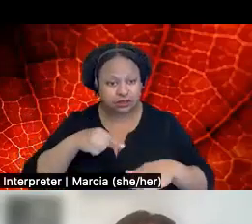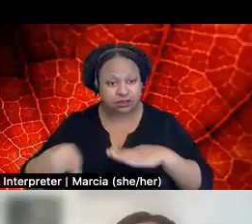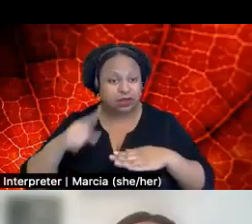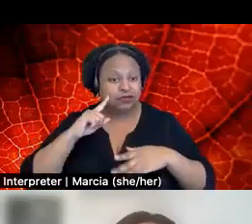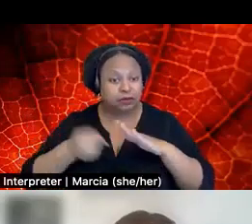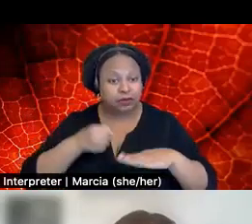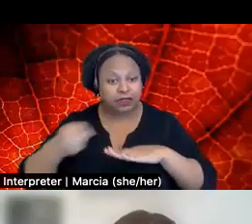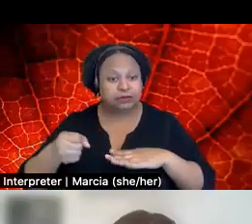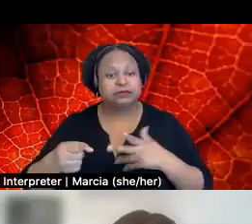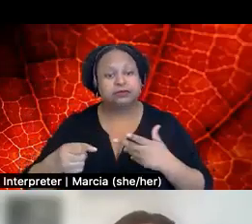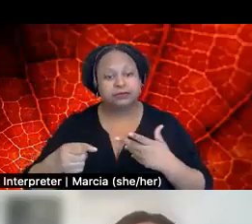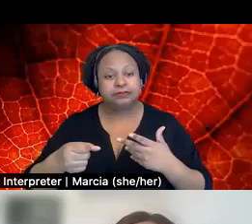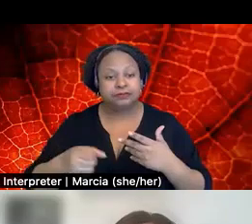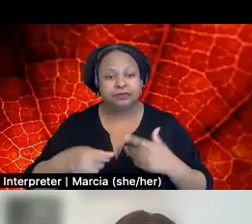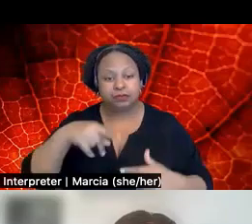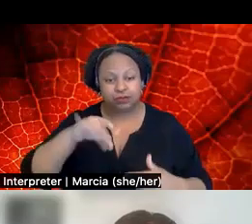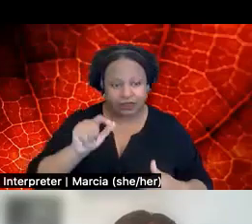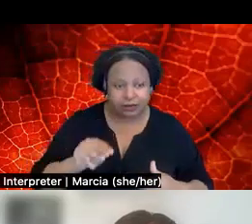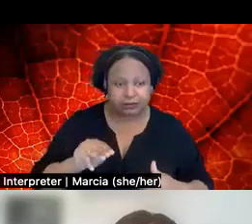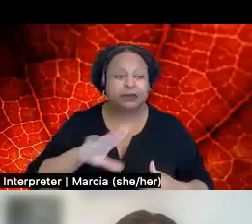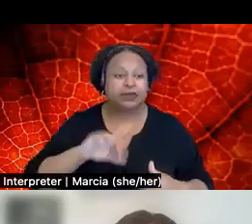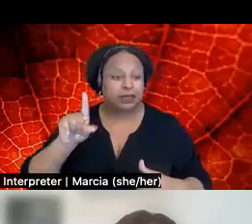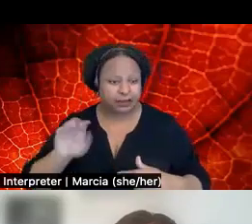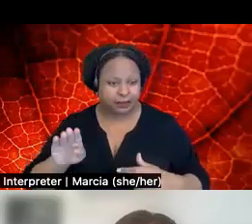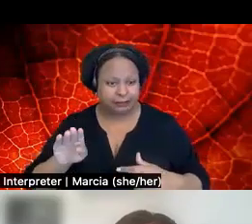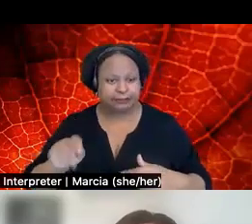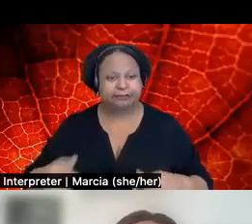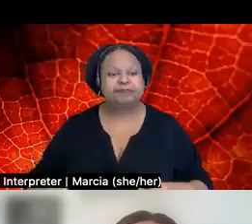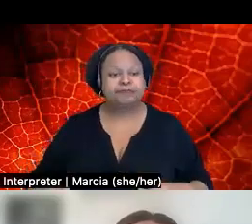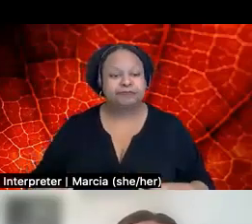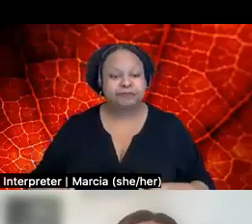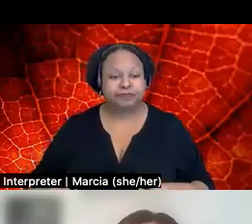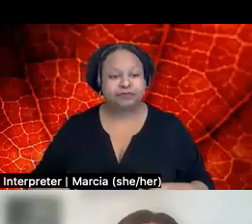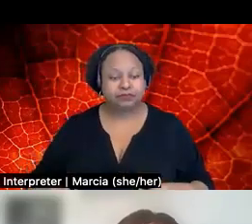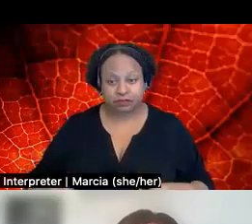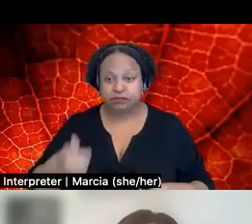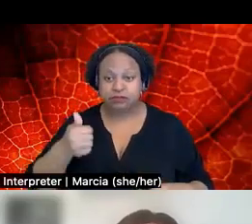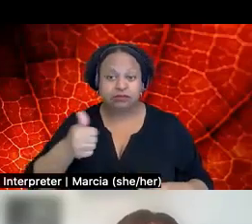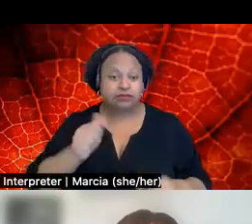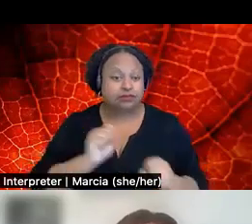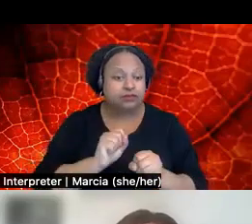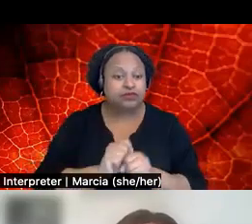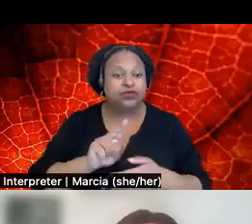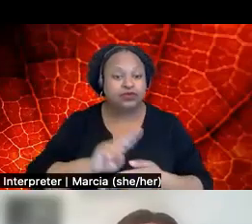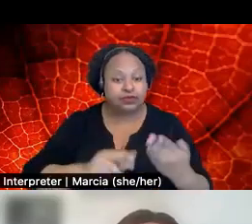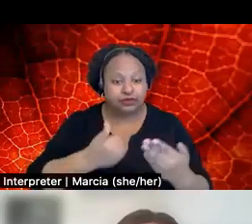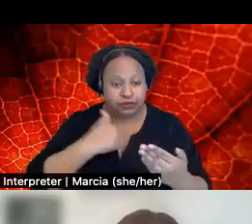placements, and laboratories. In addition to her work at U of T,